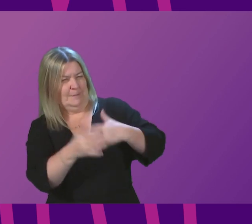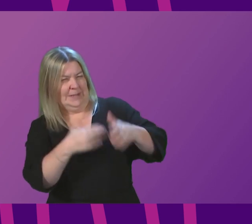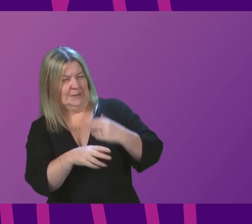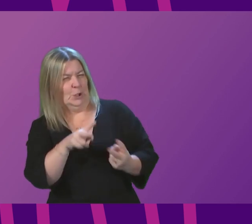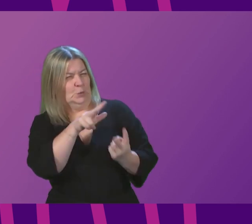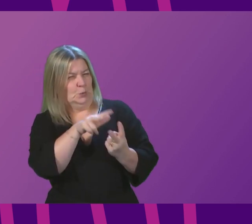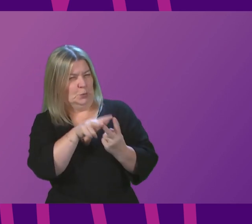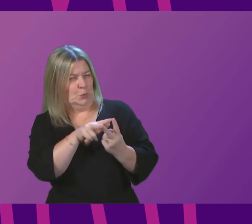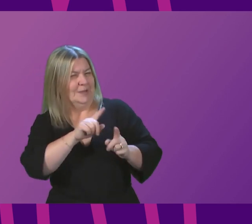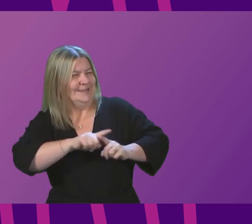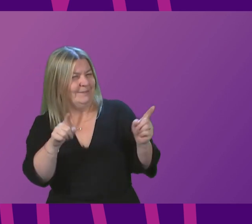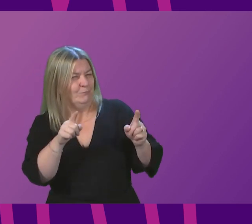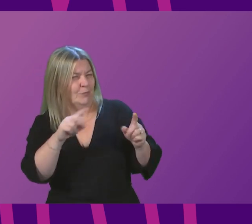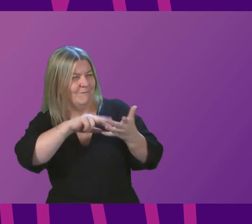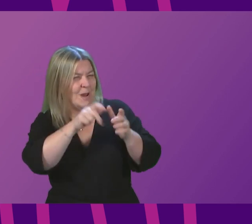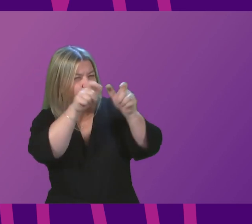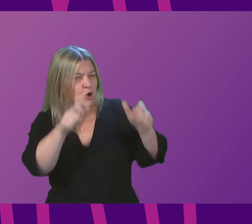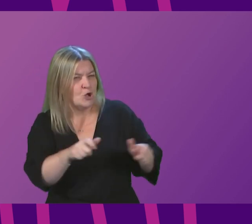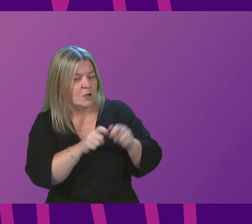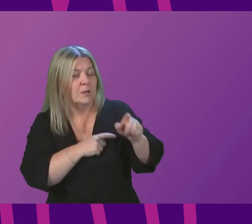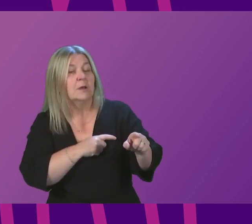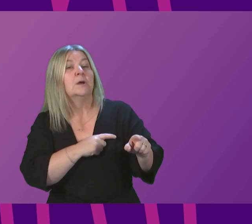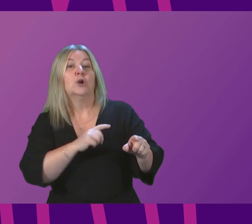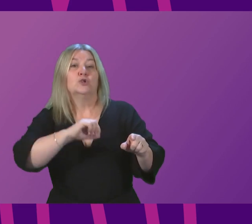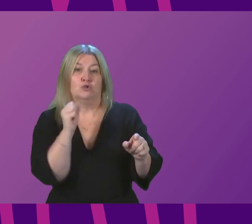There is the Scottish Government’s NHS board performance escalation framework, which he